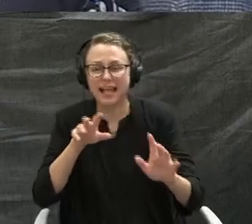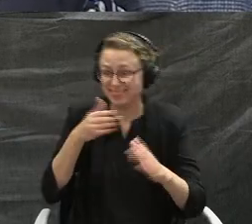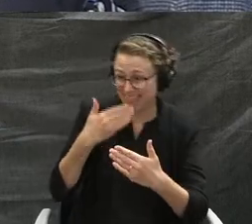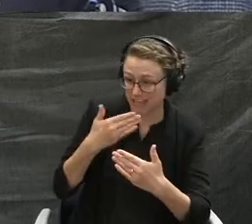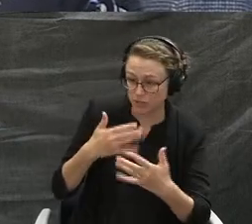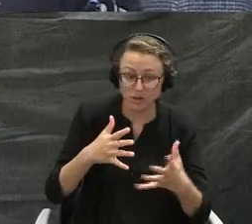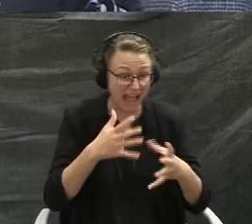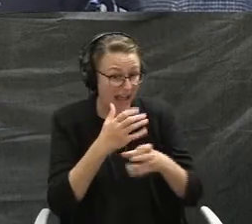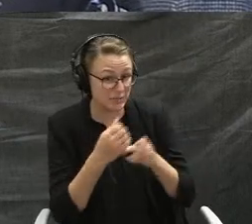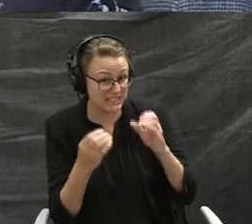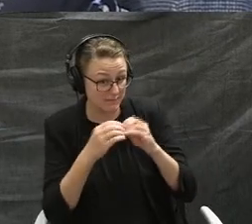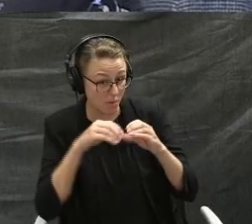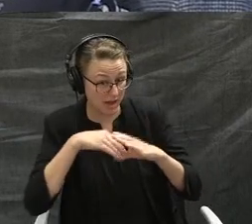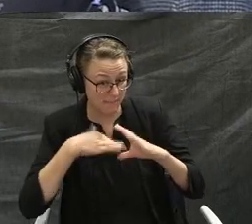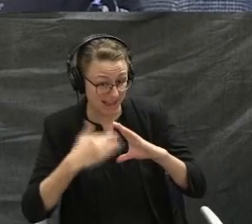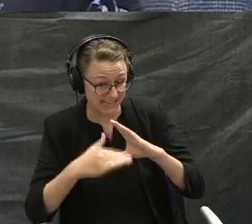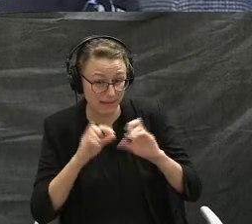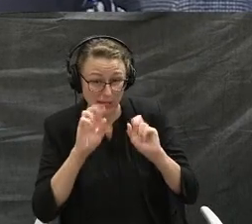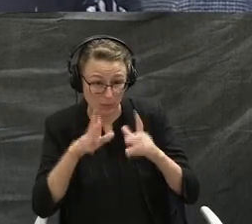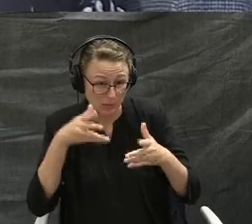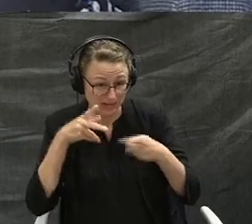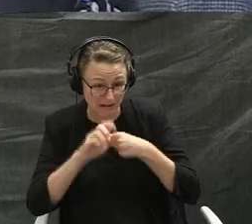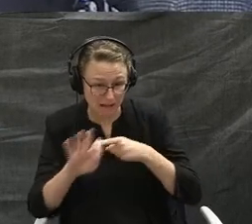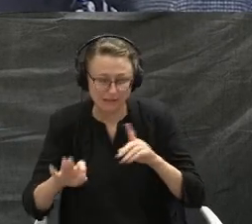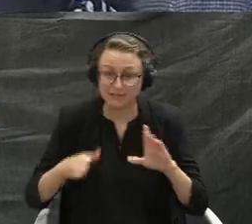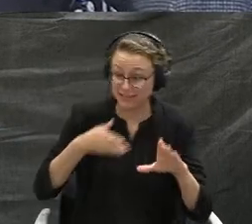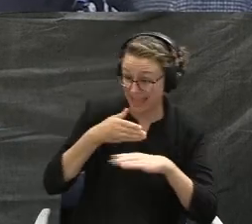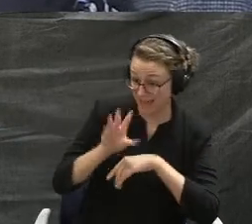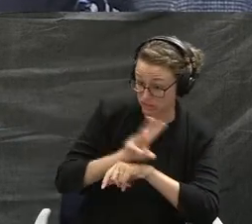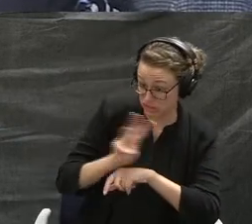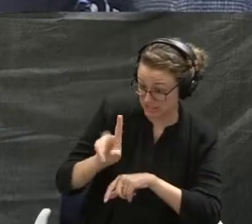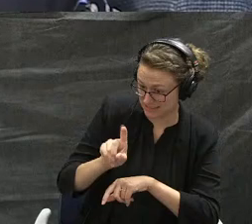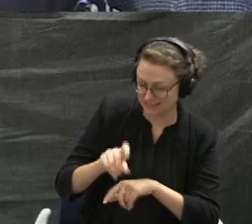animals? Or should we? Were they after six o'clock? Yes, so we